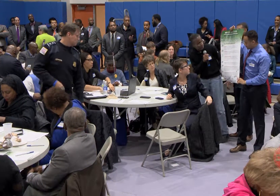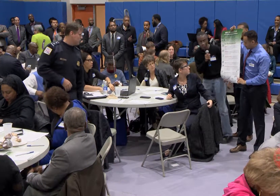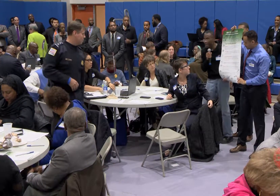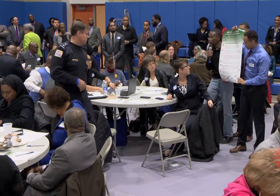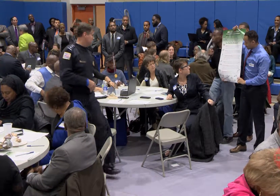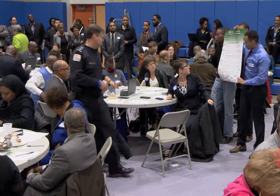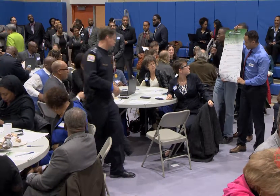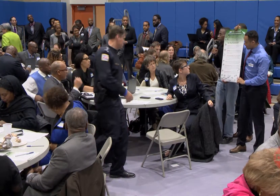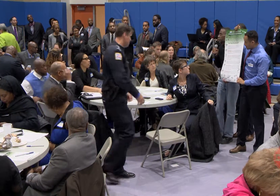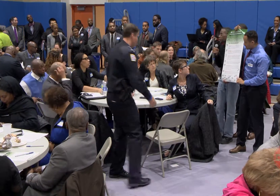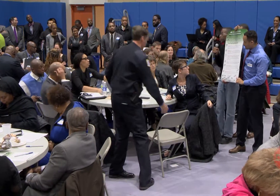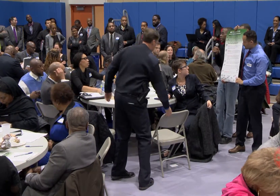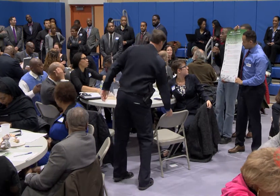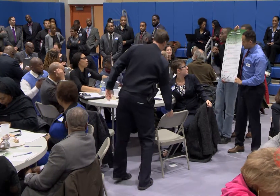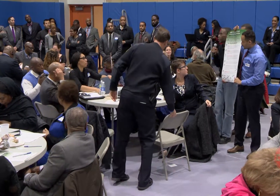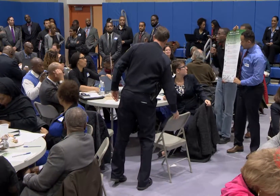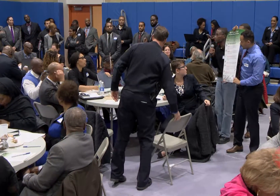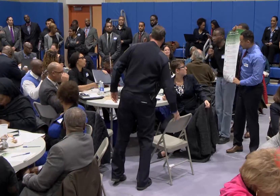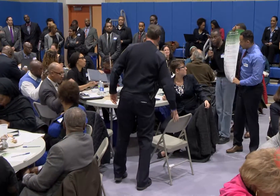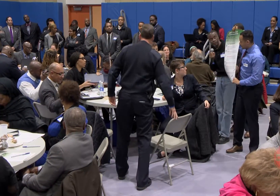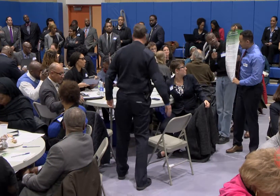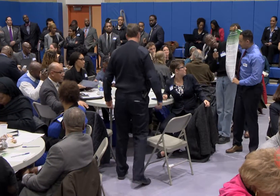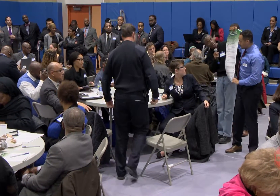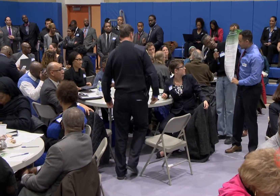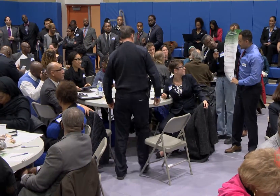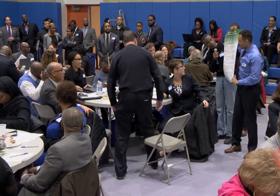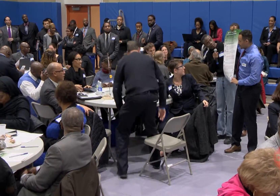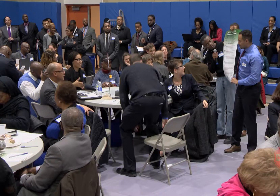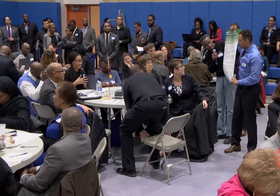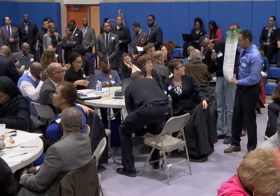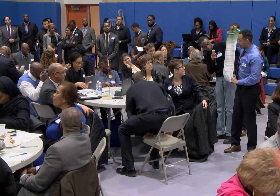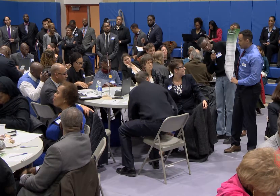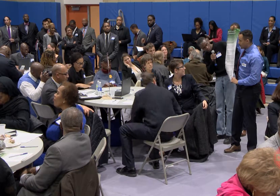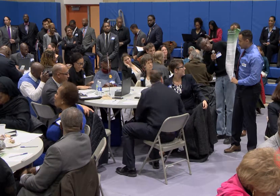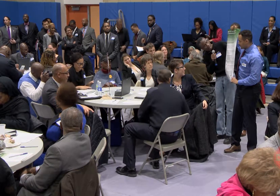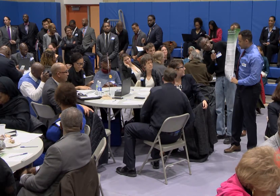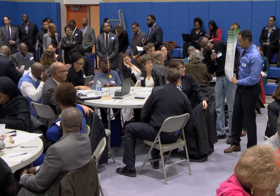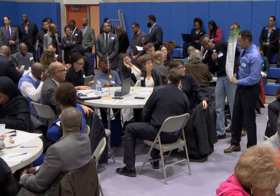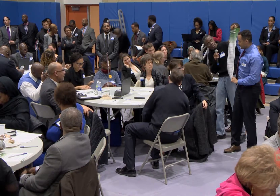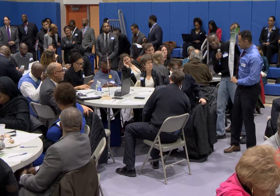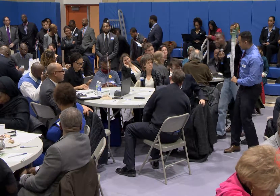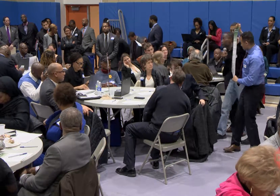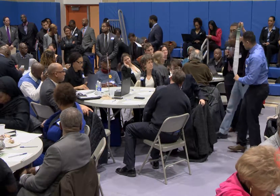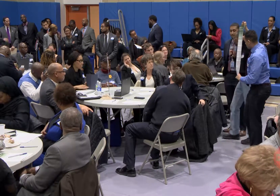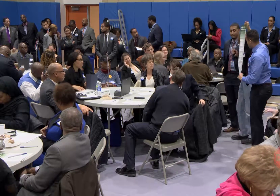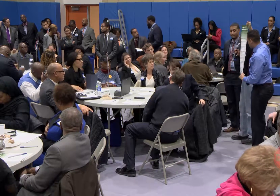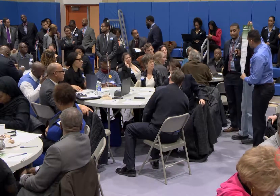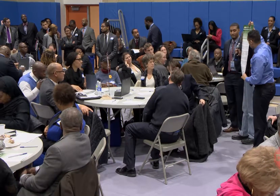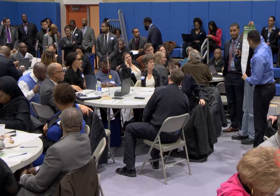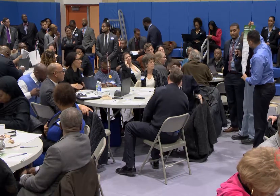THAT WE HAD TO WORK CONSISTENTLY AND COLLABORATIVELY AND SO AS YOU CAN SEE OUR BUDGET IS A PEOPLE'S BUDGET.